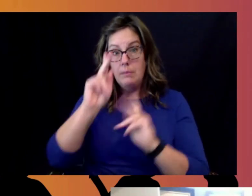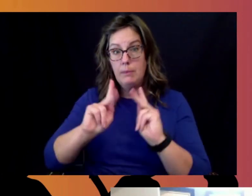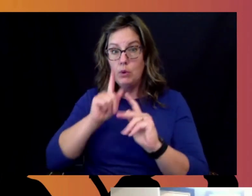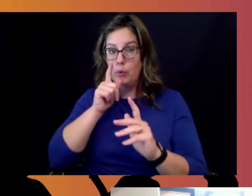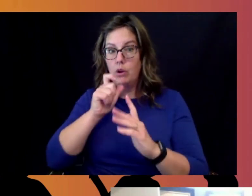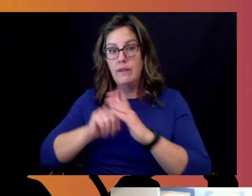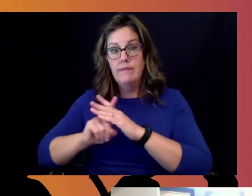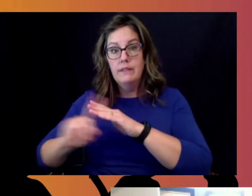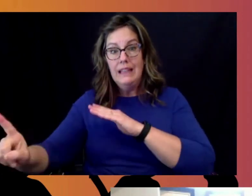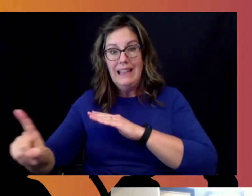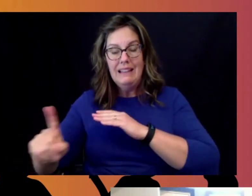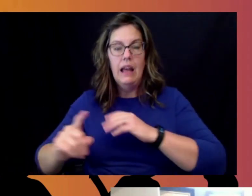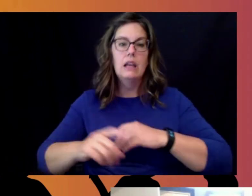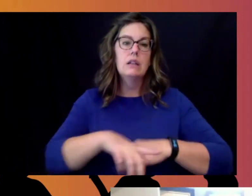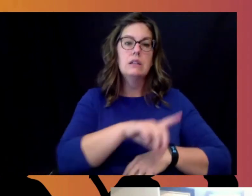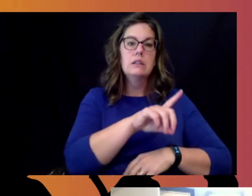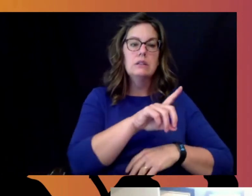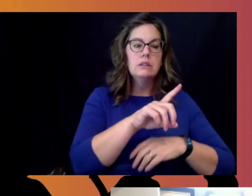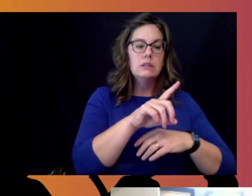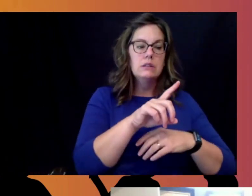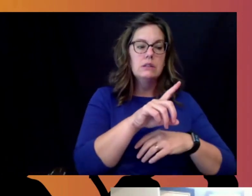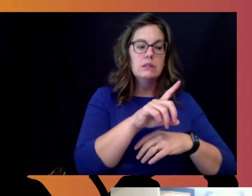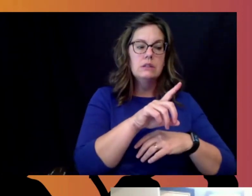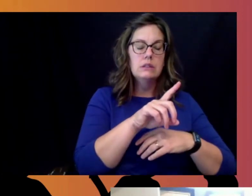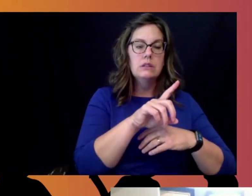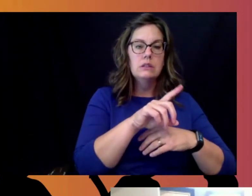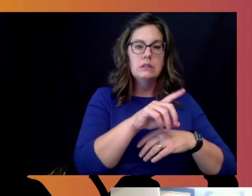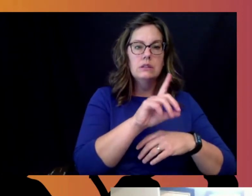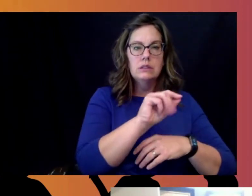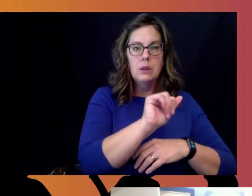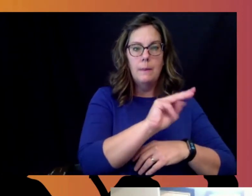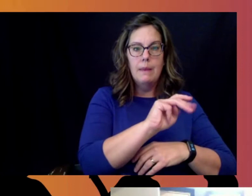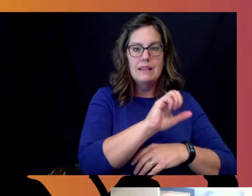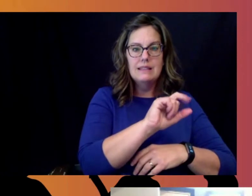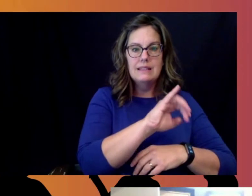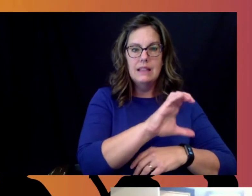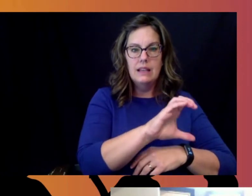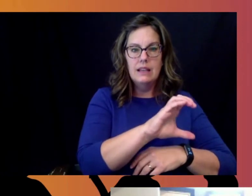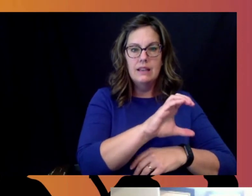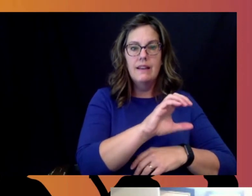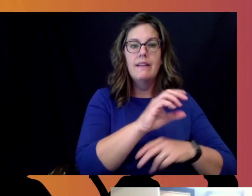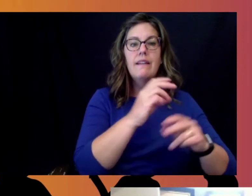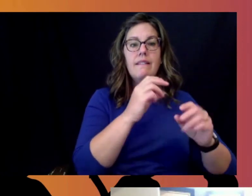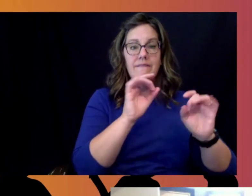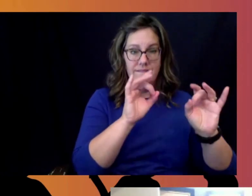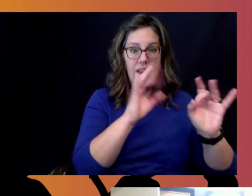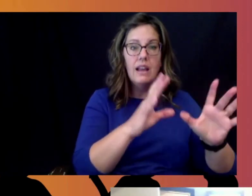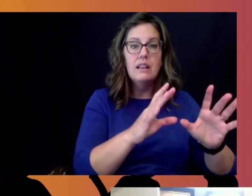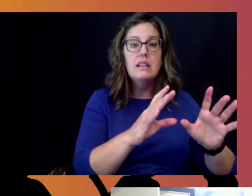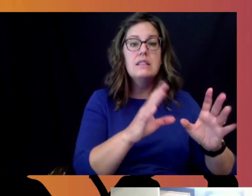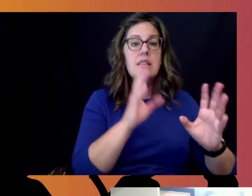situations or unsafe conditions so being able to provide resources for our folks